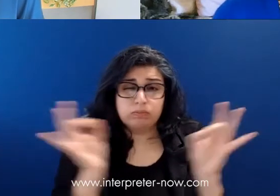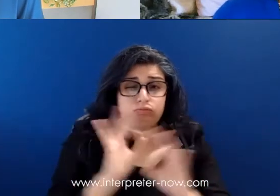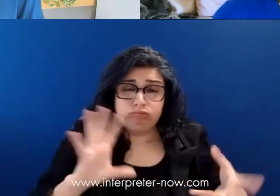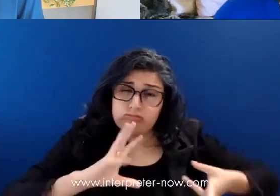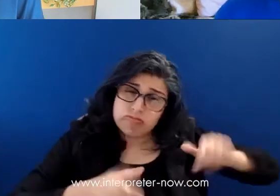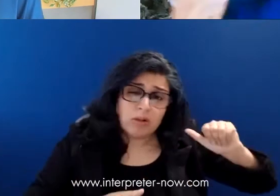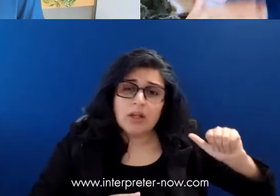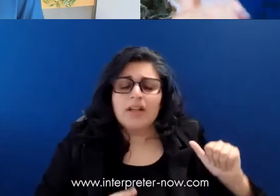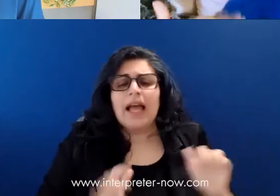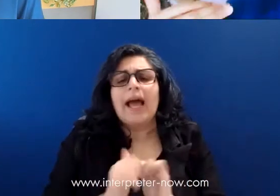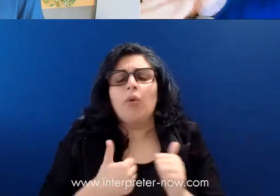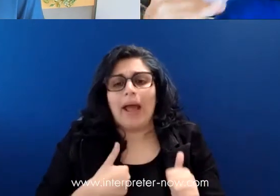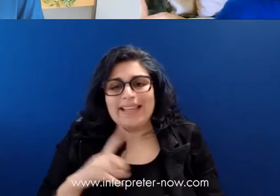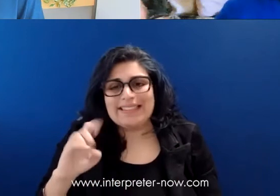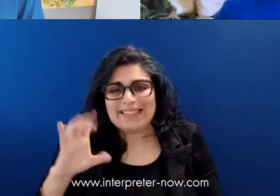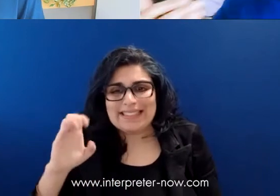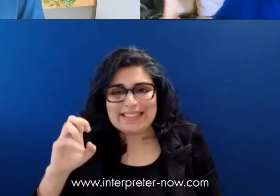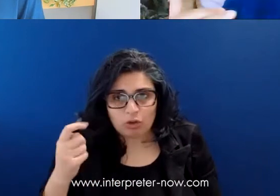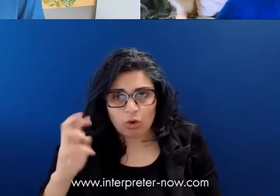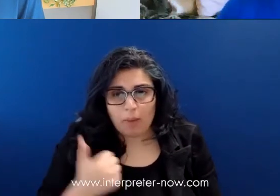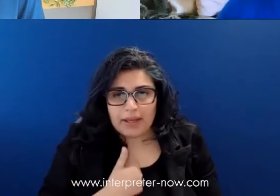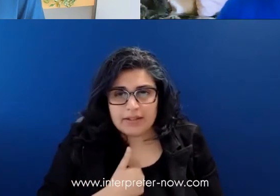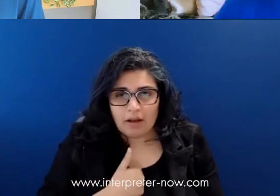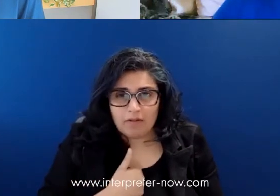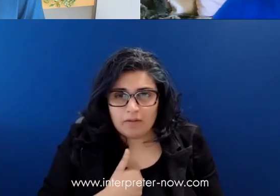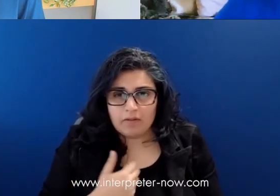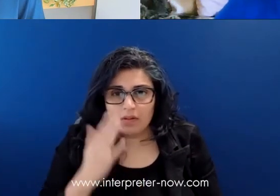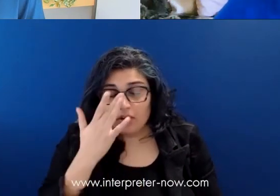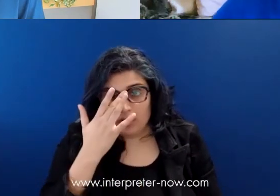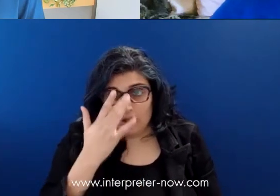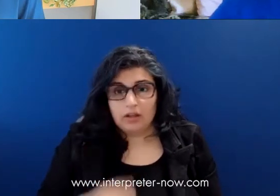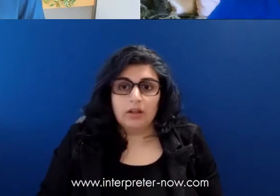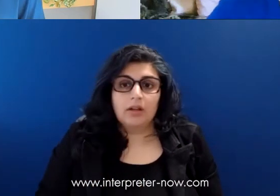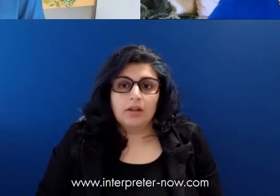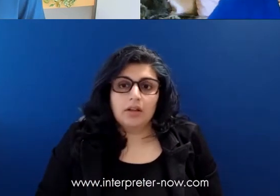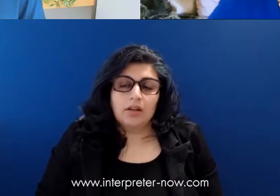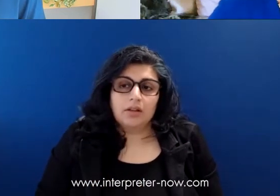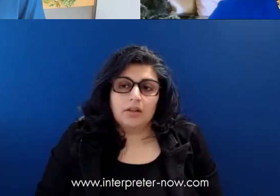So in order to be truly empathetic, we need to understand how to decenter ourselves in